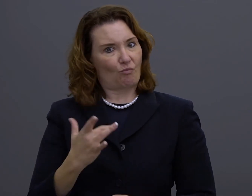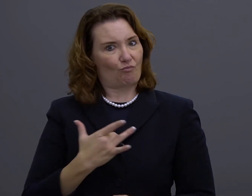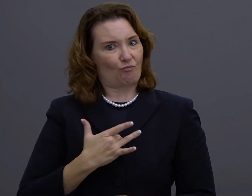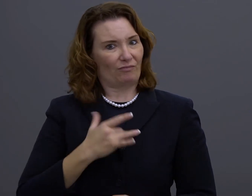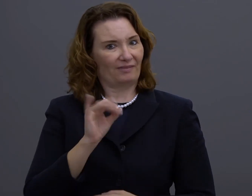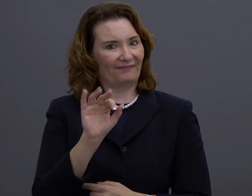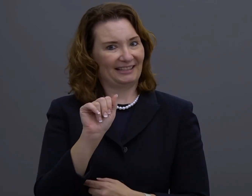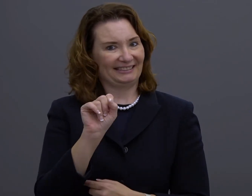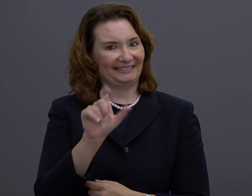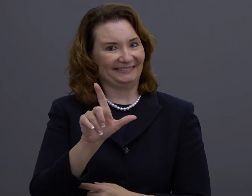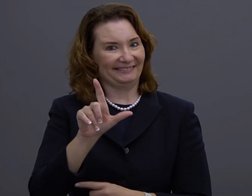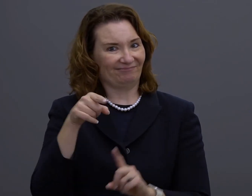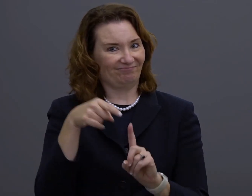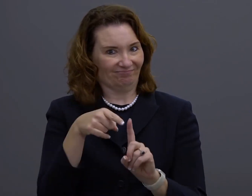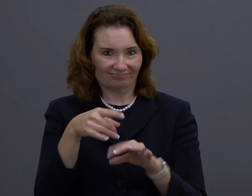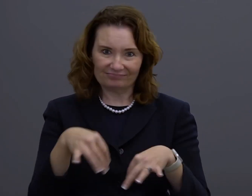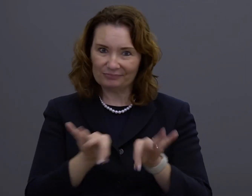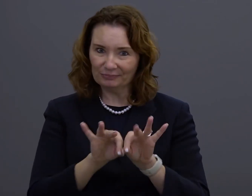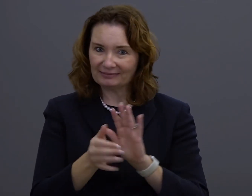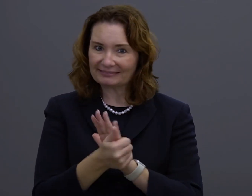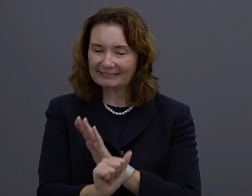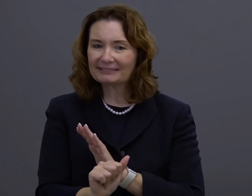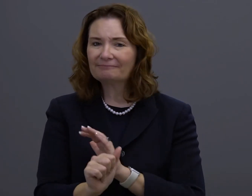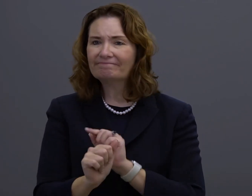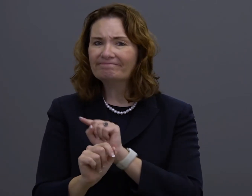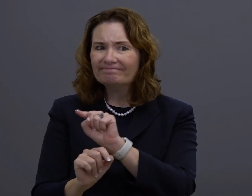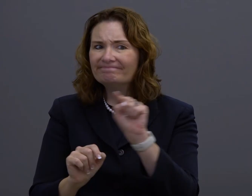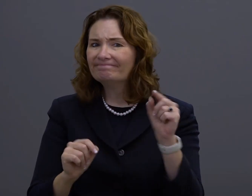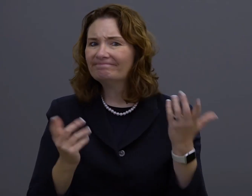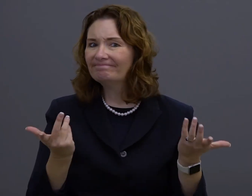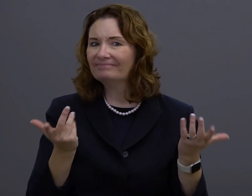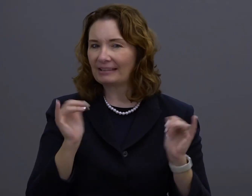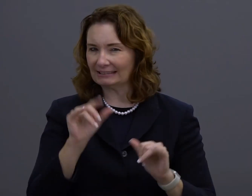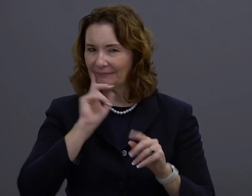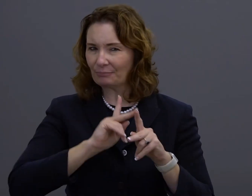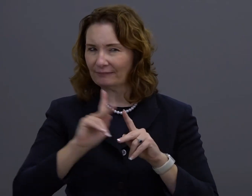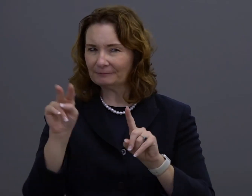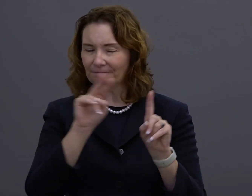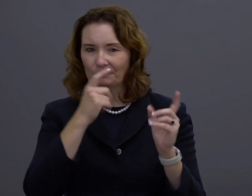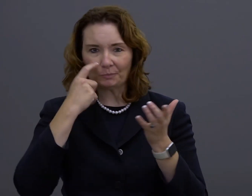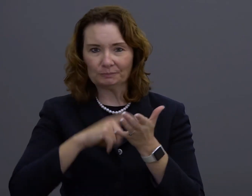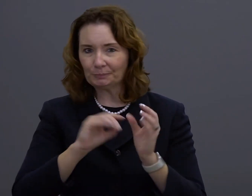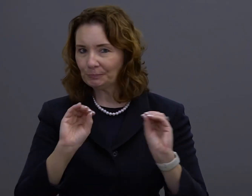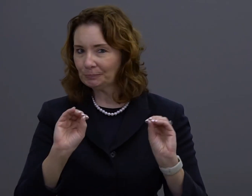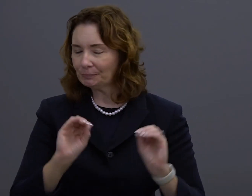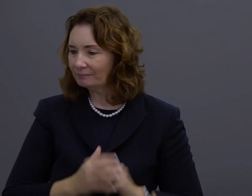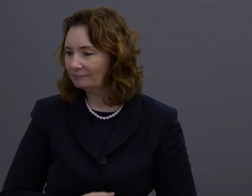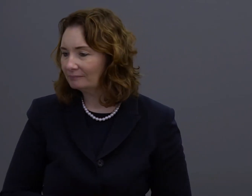important skills, as they are truly the heart of ASL. Deaf professionals have noticed this lack of ability among interpreters.